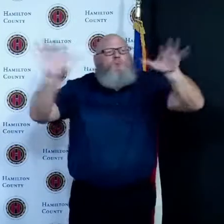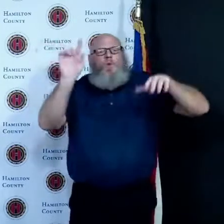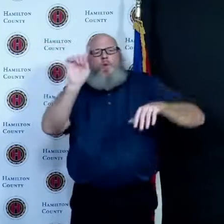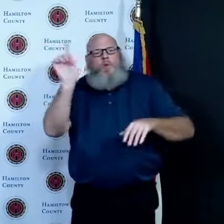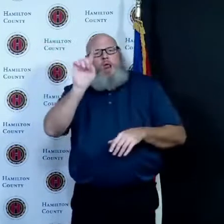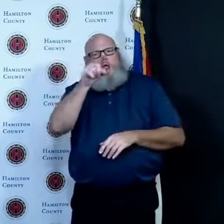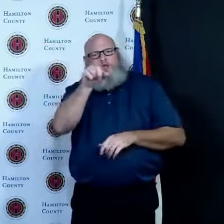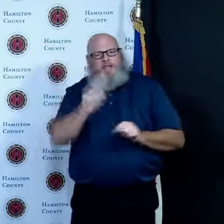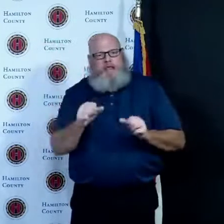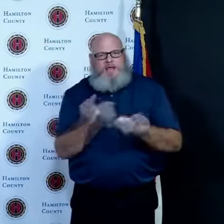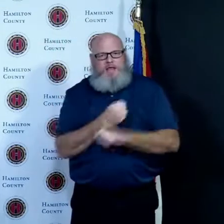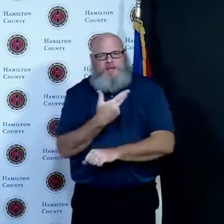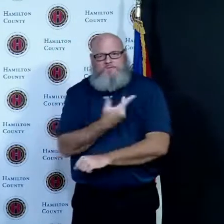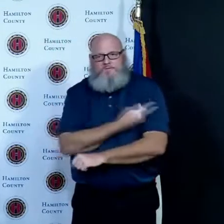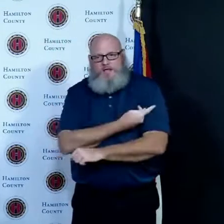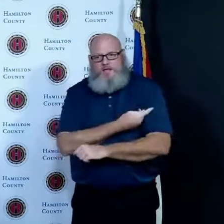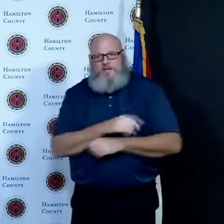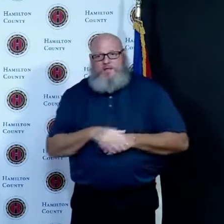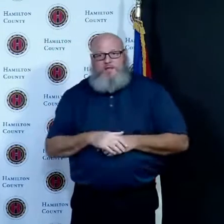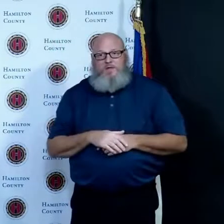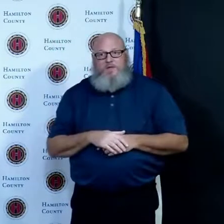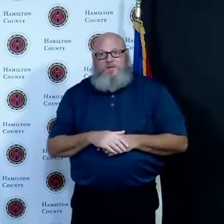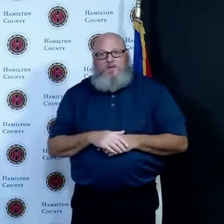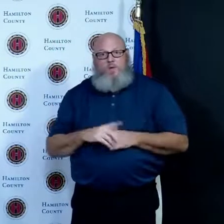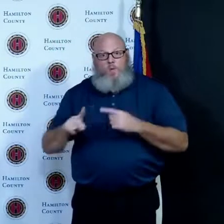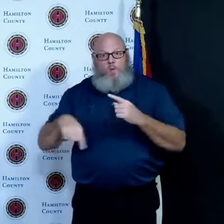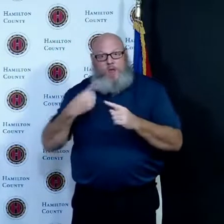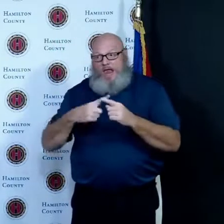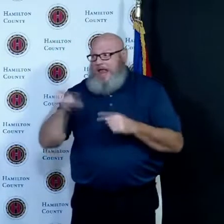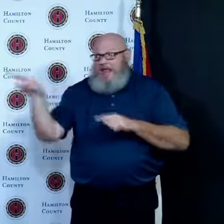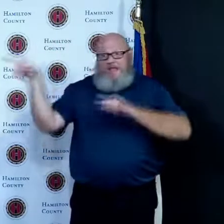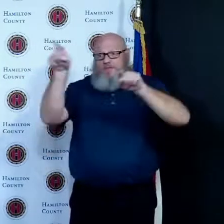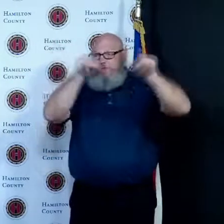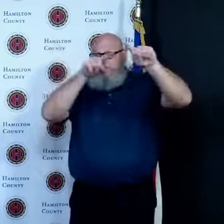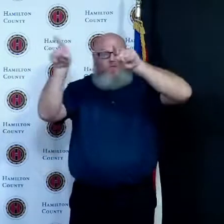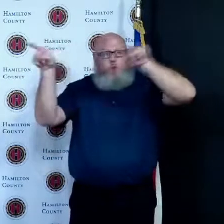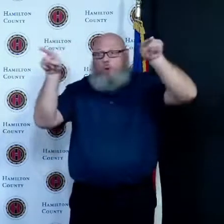and if people need assistance to work with their families on getting the vaccine getting